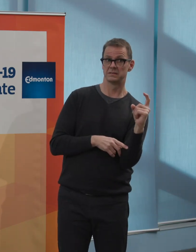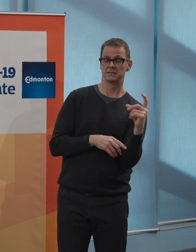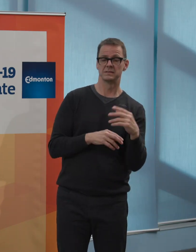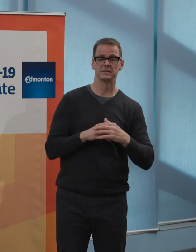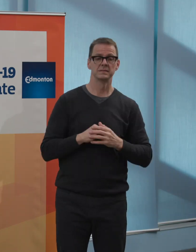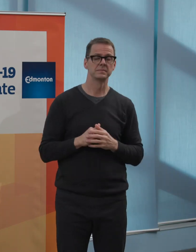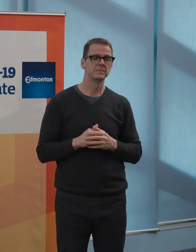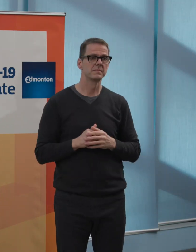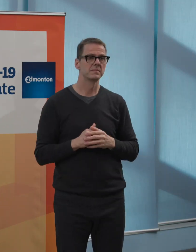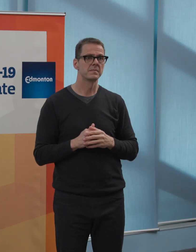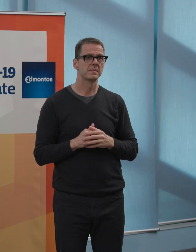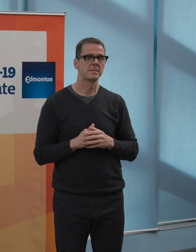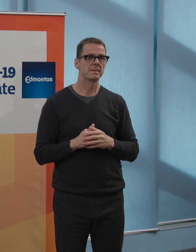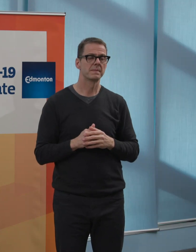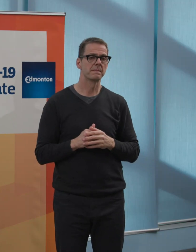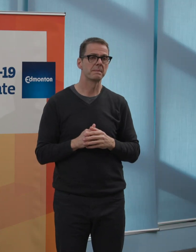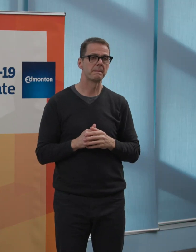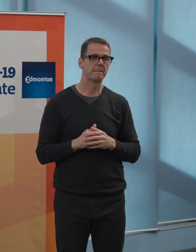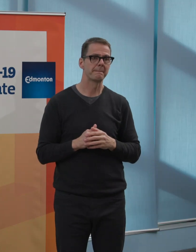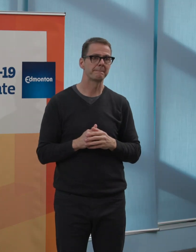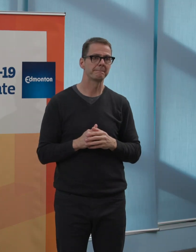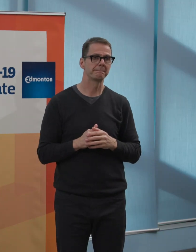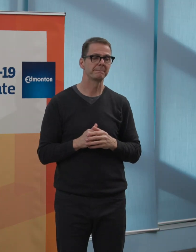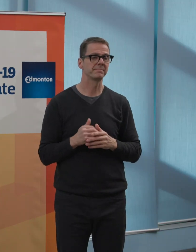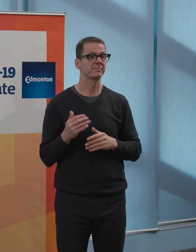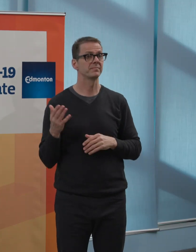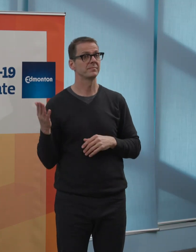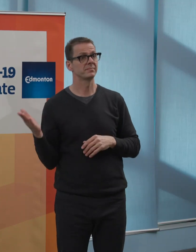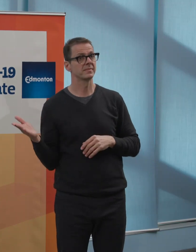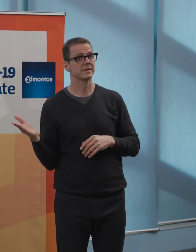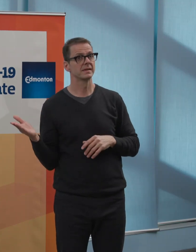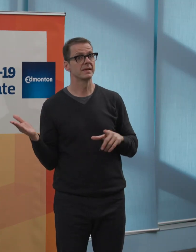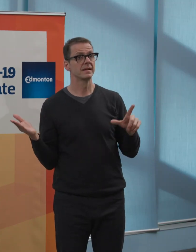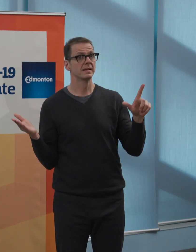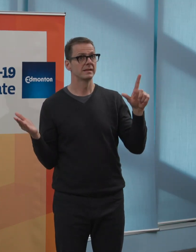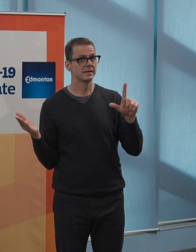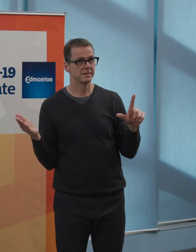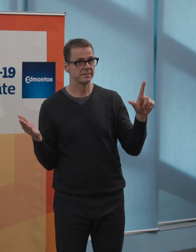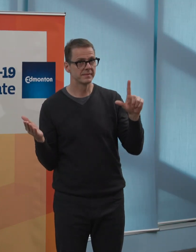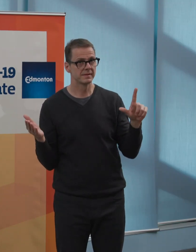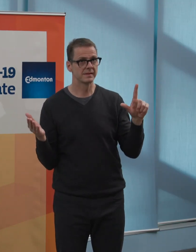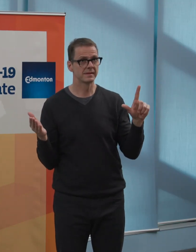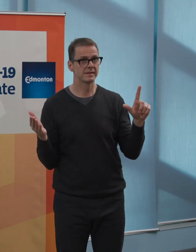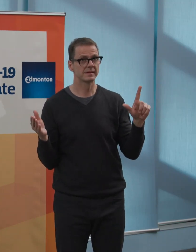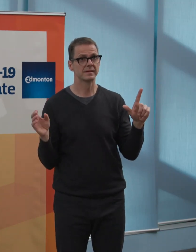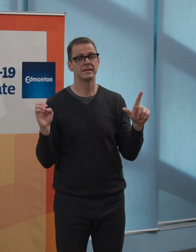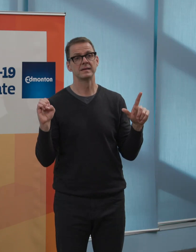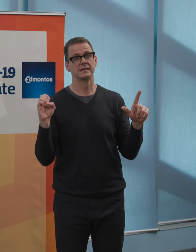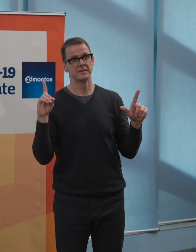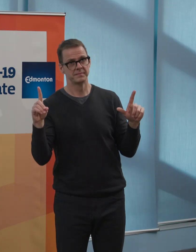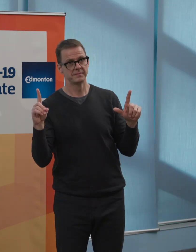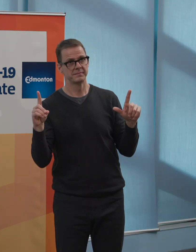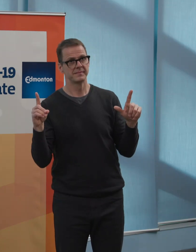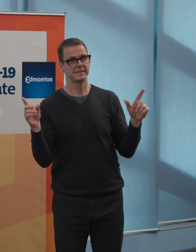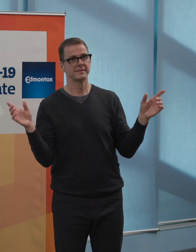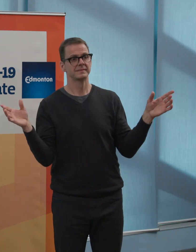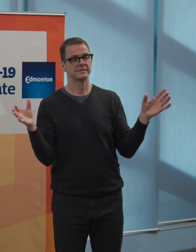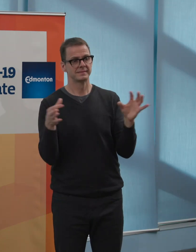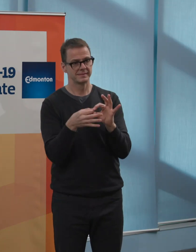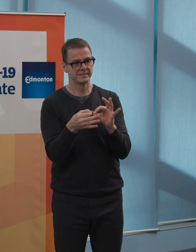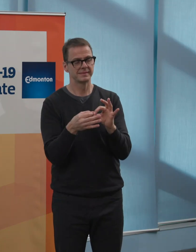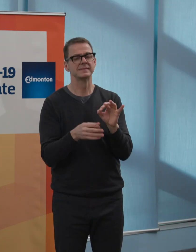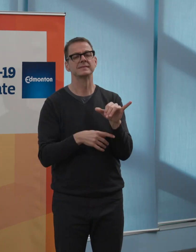EPL and the City of Edmonton is 2,000 employees and in terms of the question